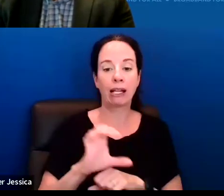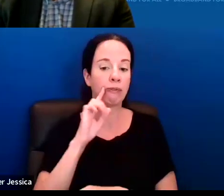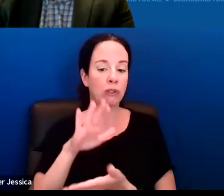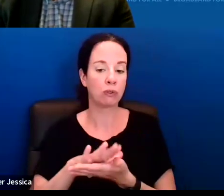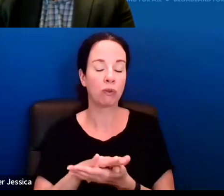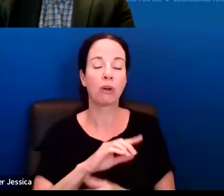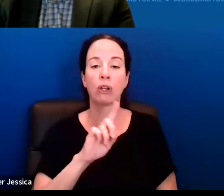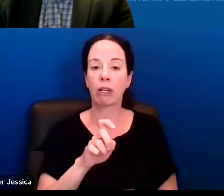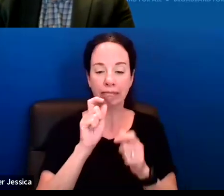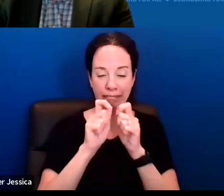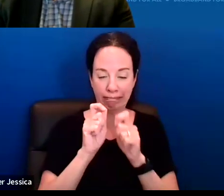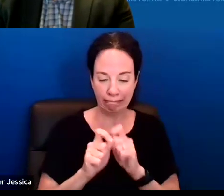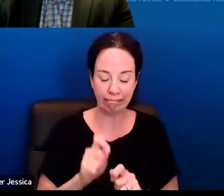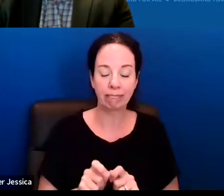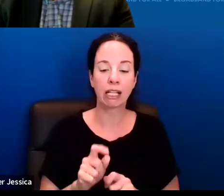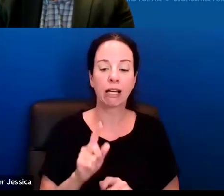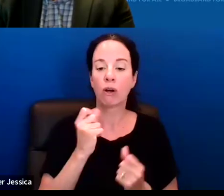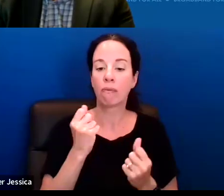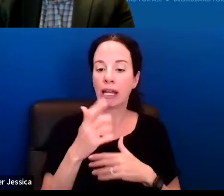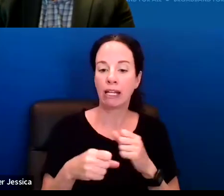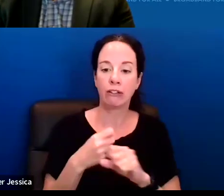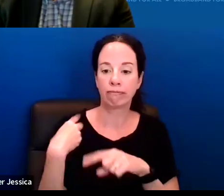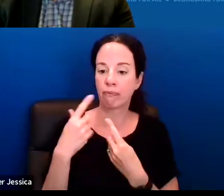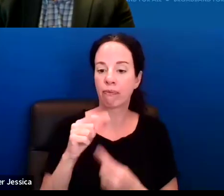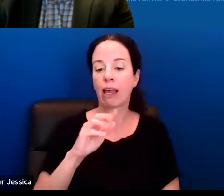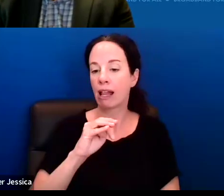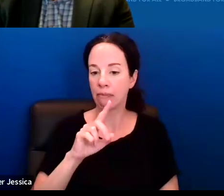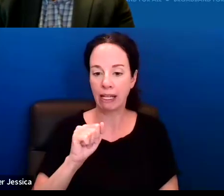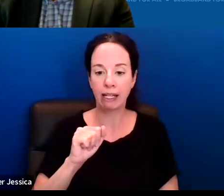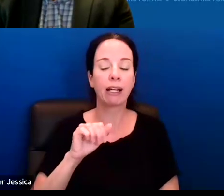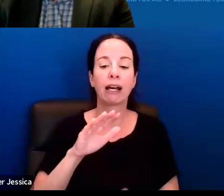have been refined over years with Alameda County Schools. Translated into multiple languages for